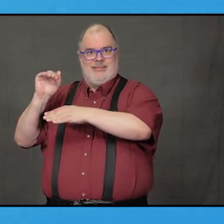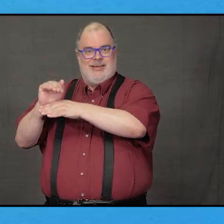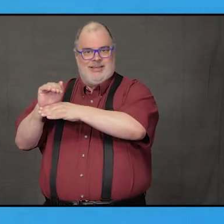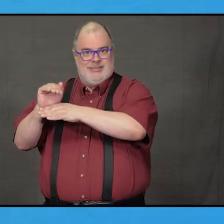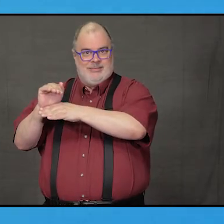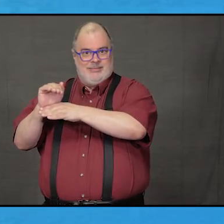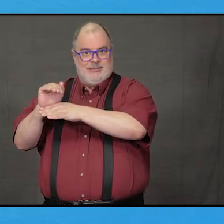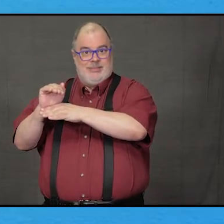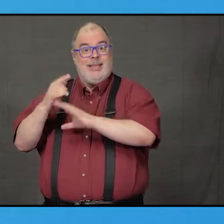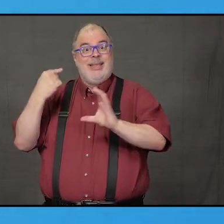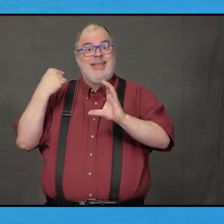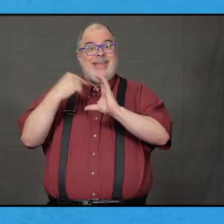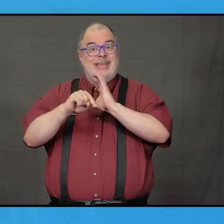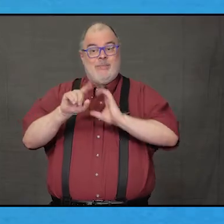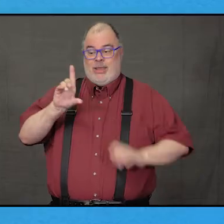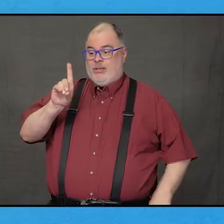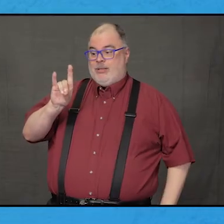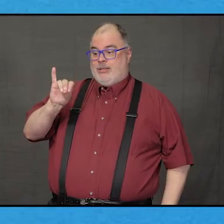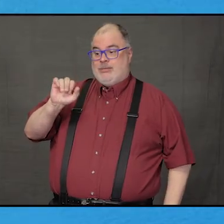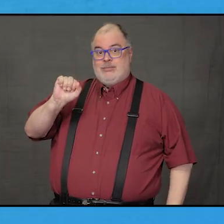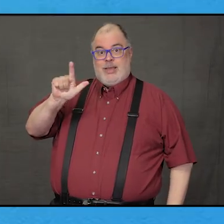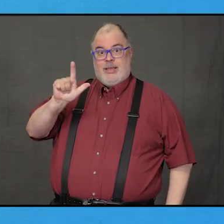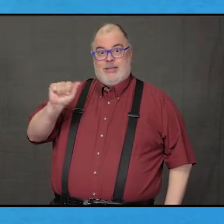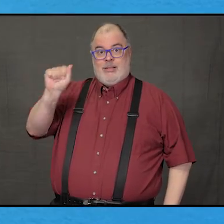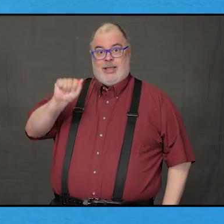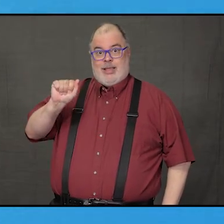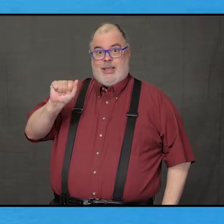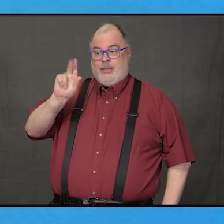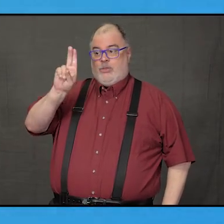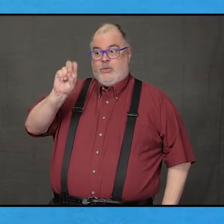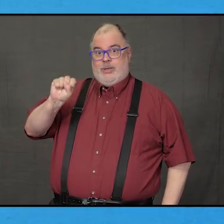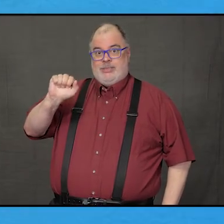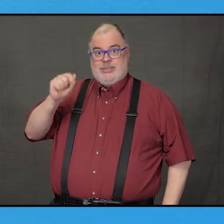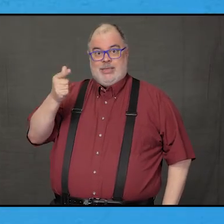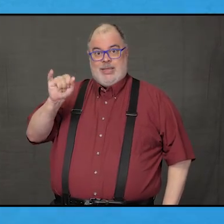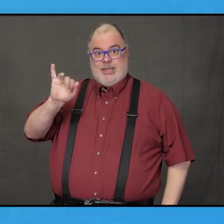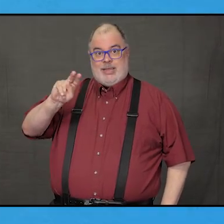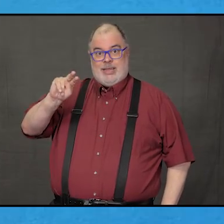For this and other COVID-19 resources – don’t forget to check out our website.